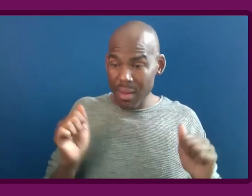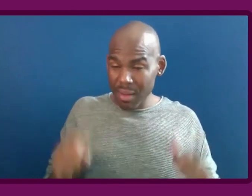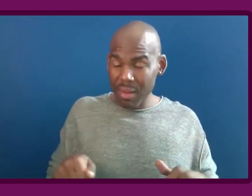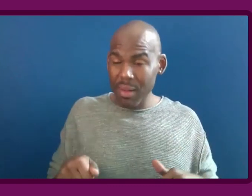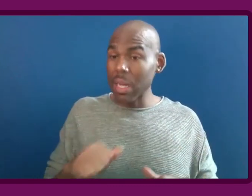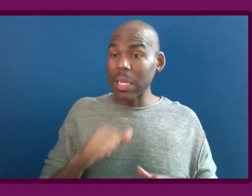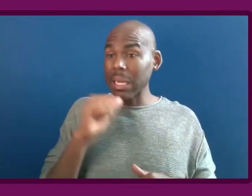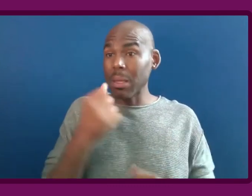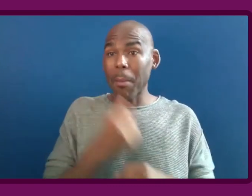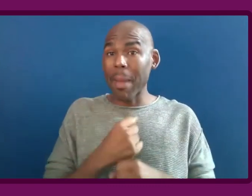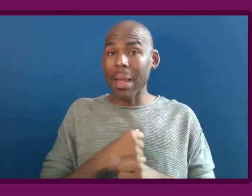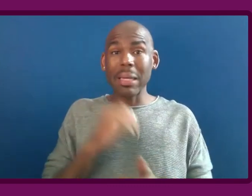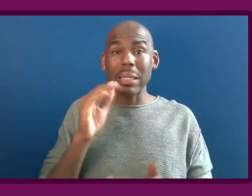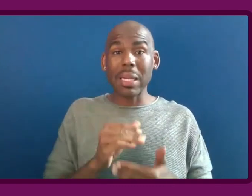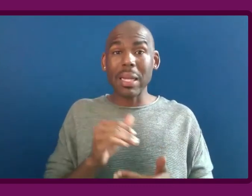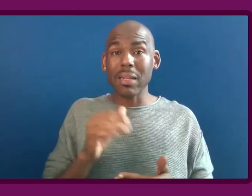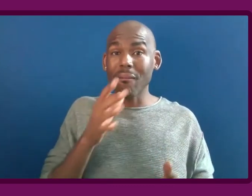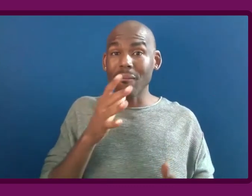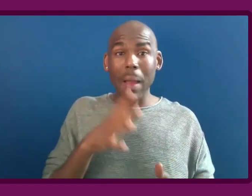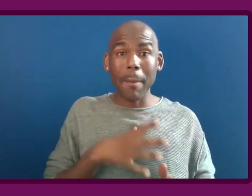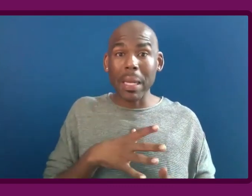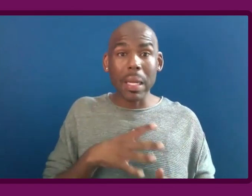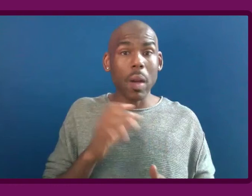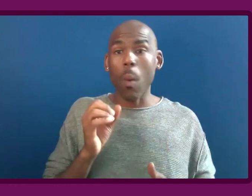of the trans community or are non-binary. Because in the end they're in limbo, right?